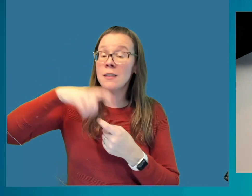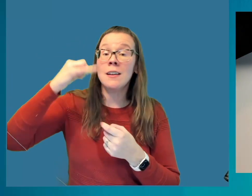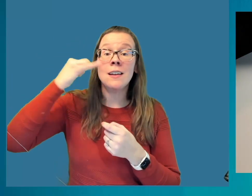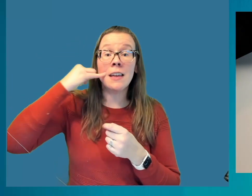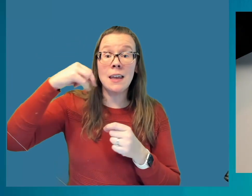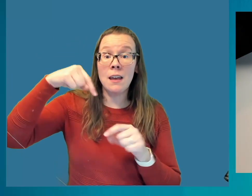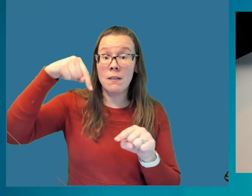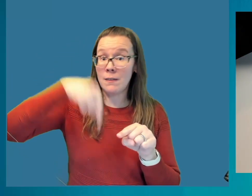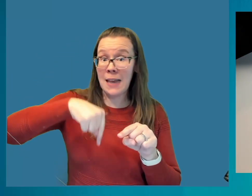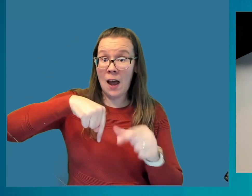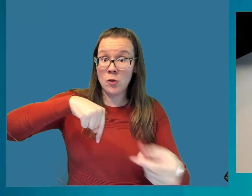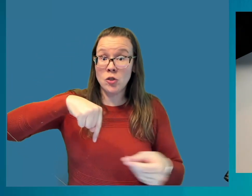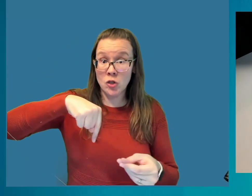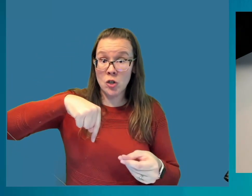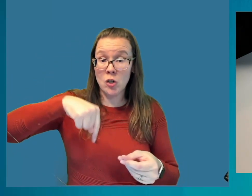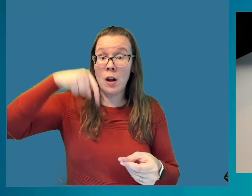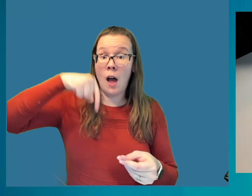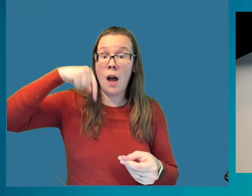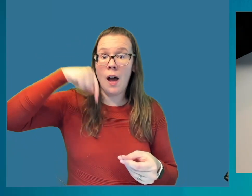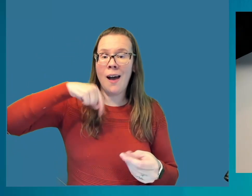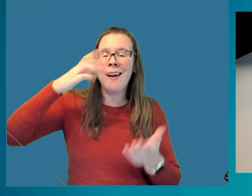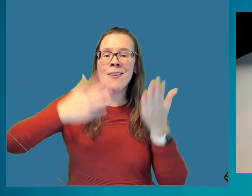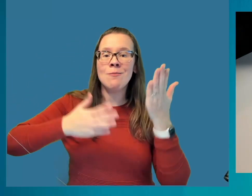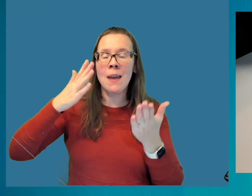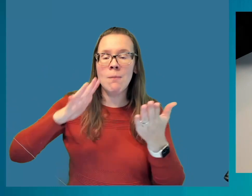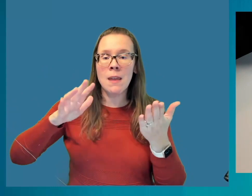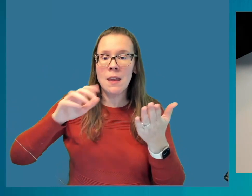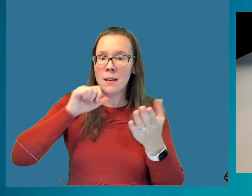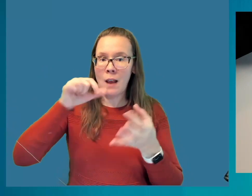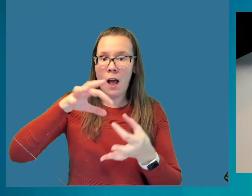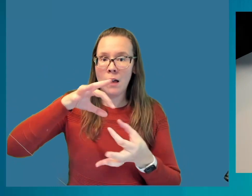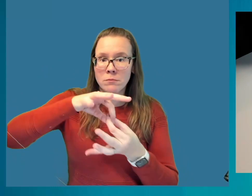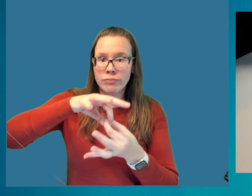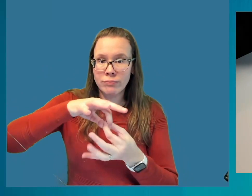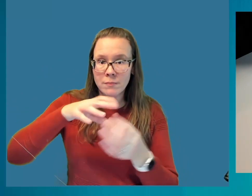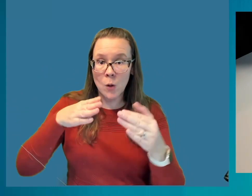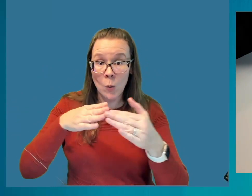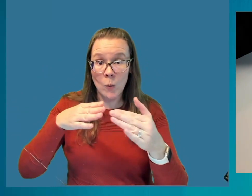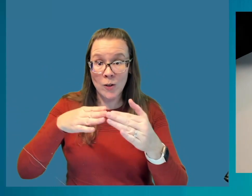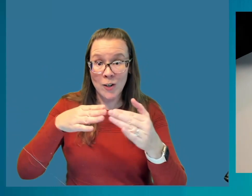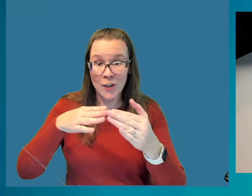stitch that's in the exact corner. And so it ends up, like, going across--instead of a crisp right